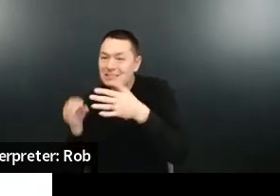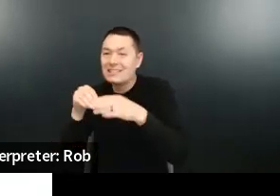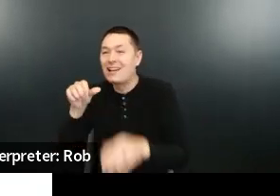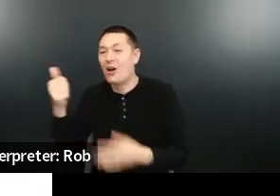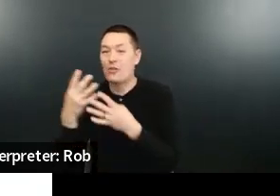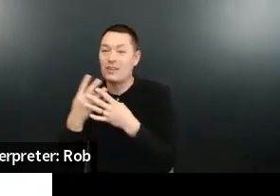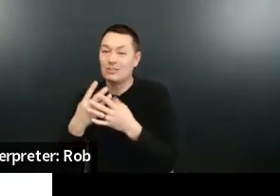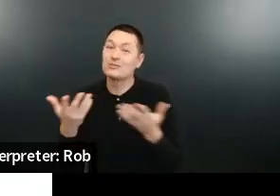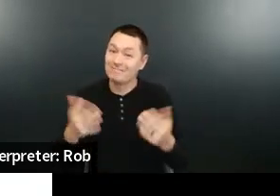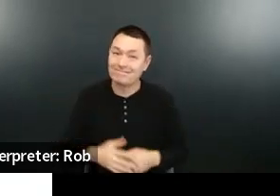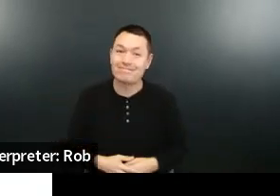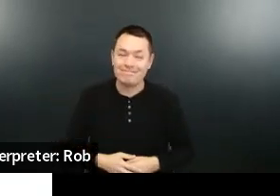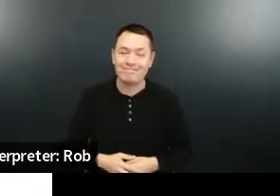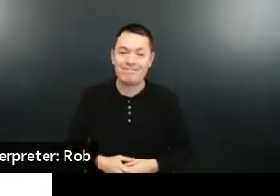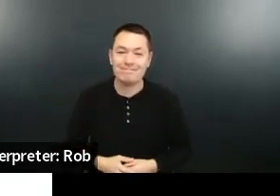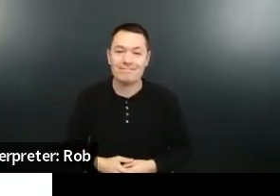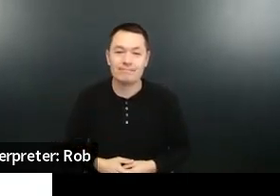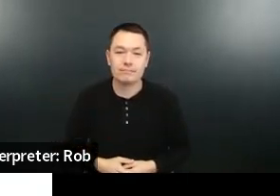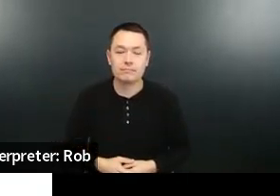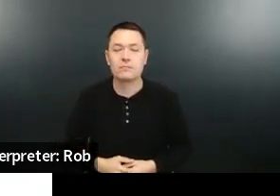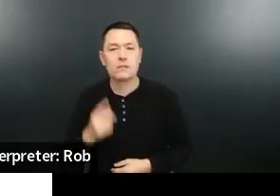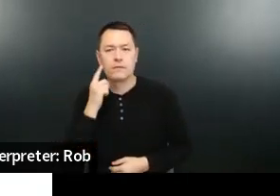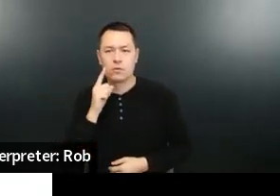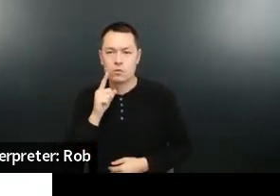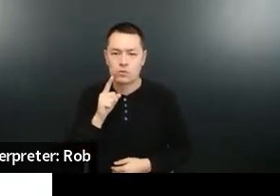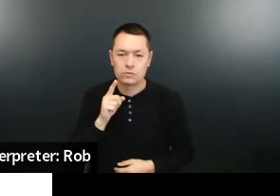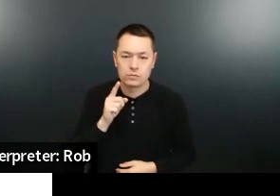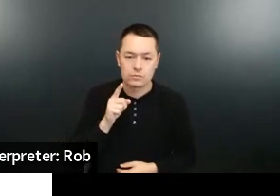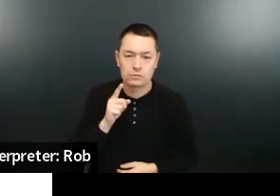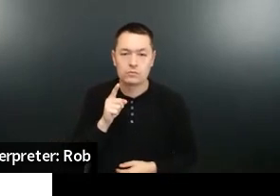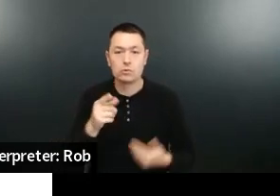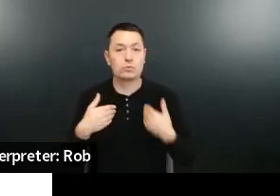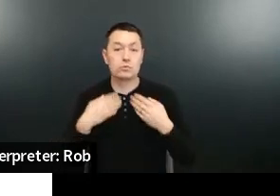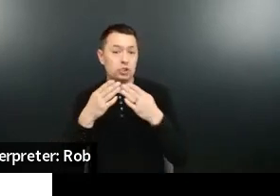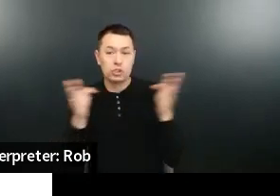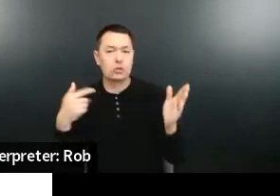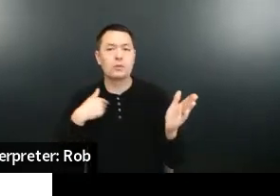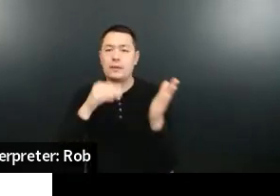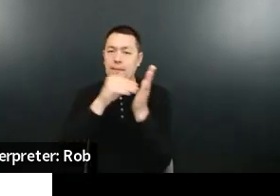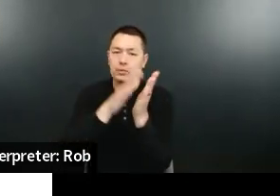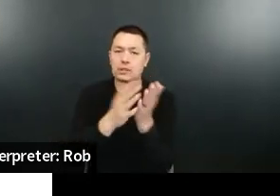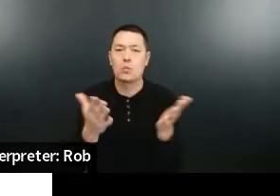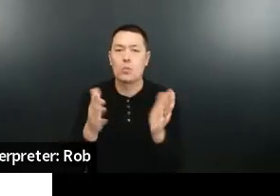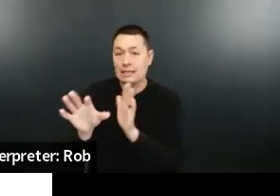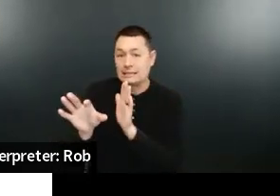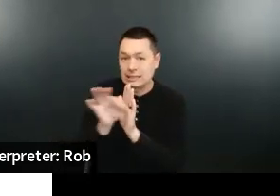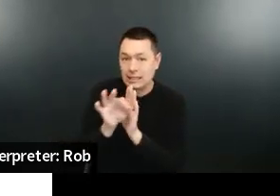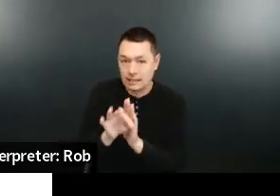So to be able to have the we generally put the selected filters information,